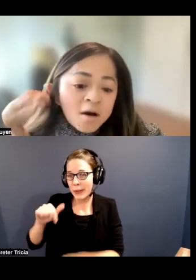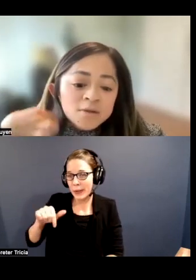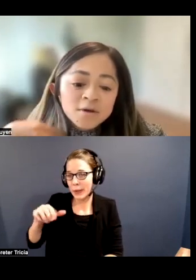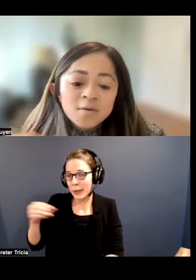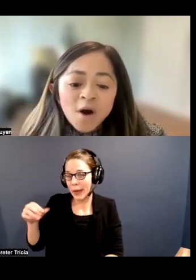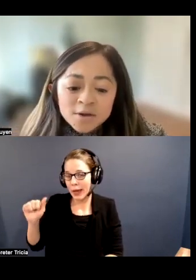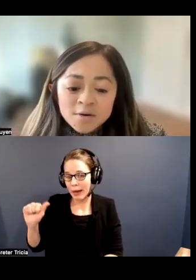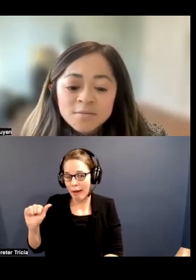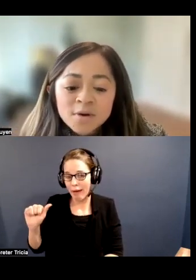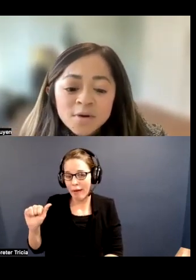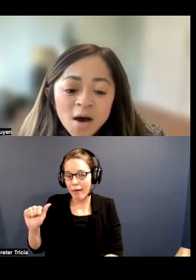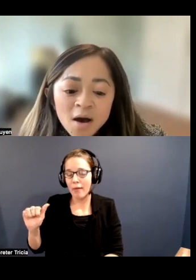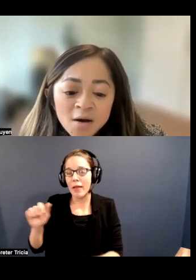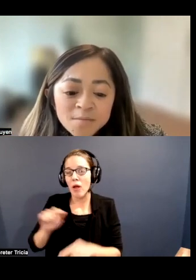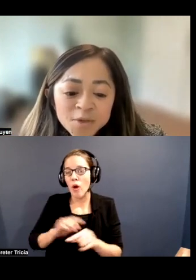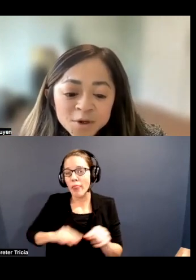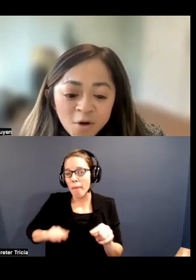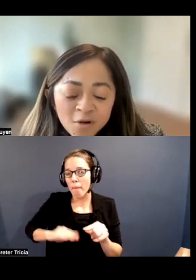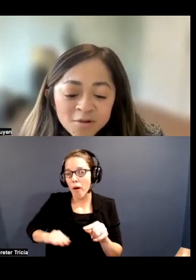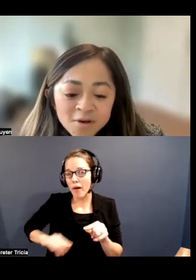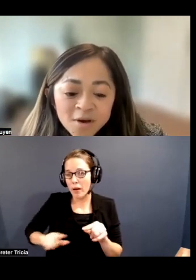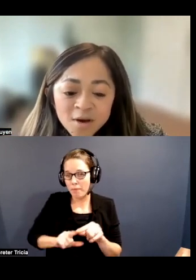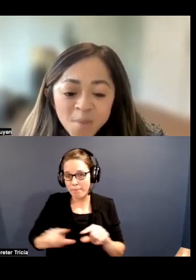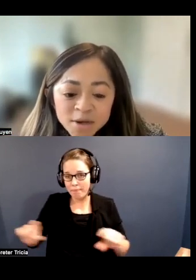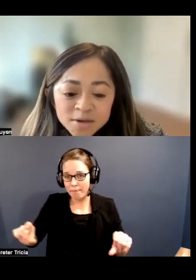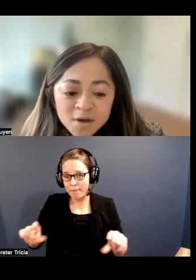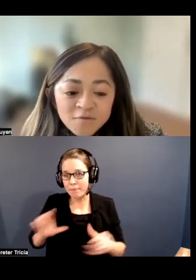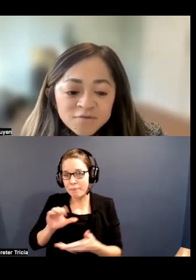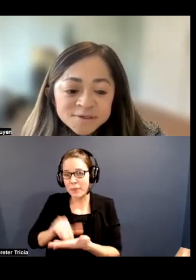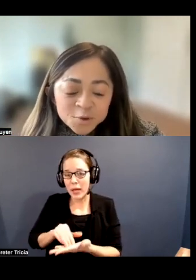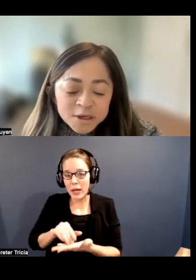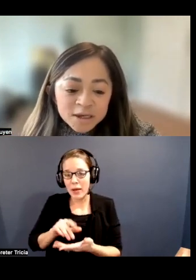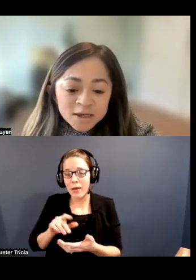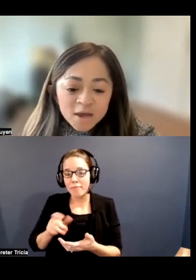On the bottom middle button of the screen,